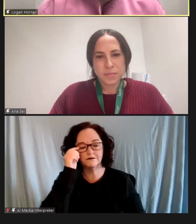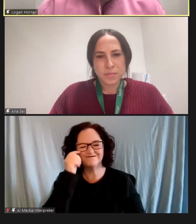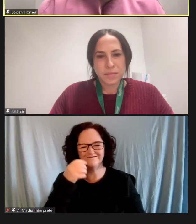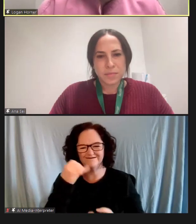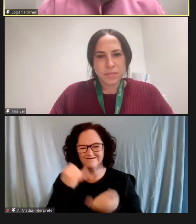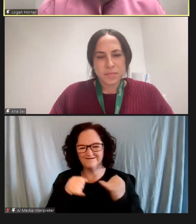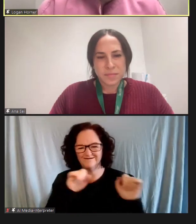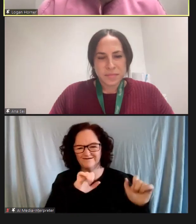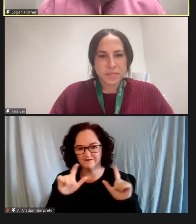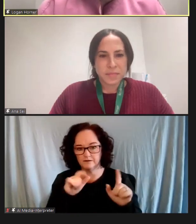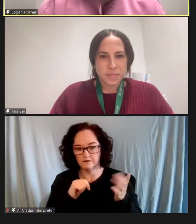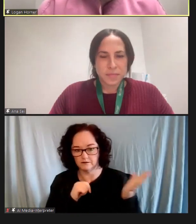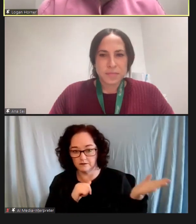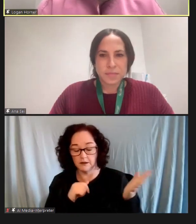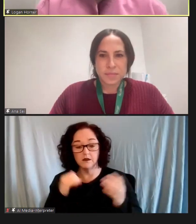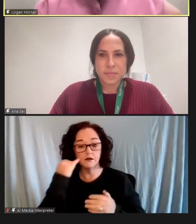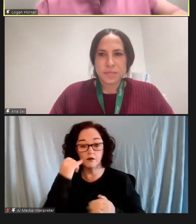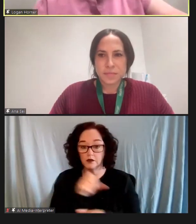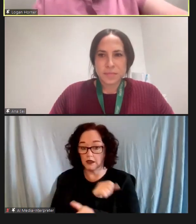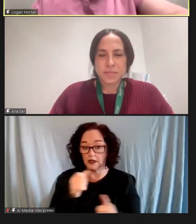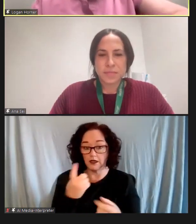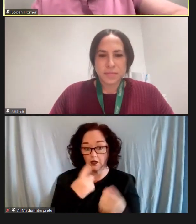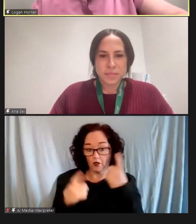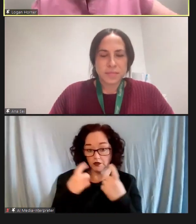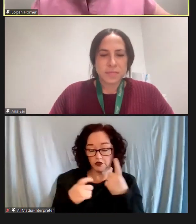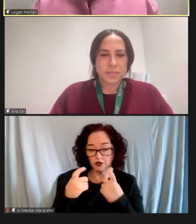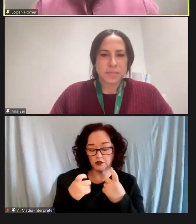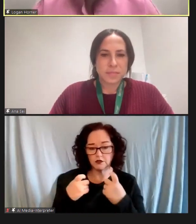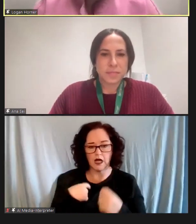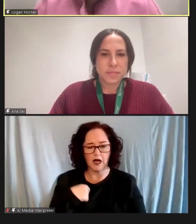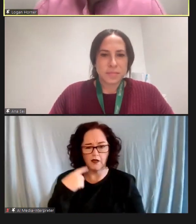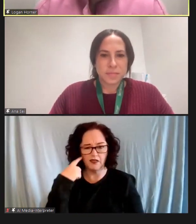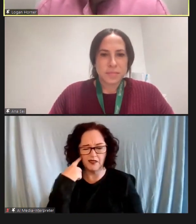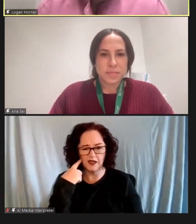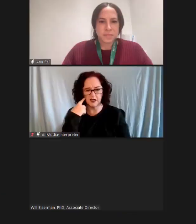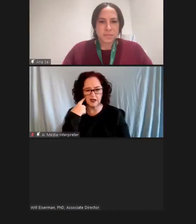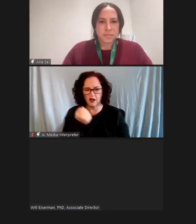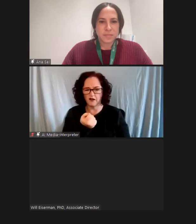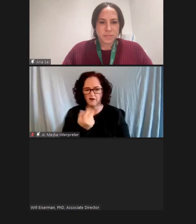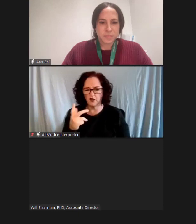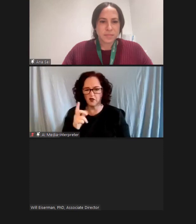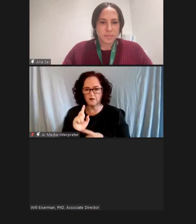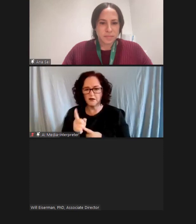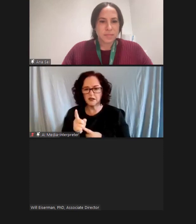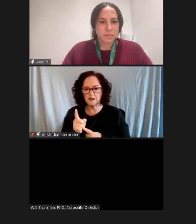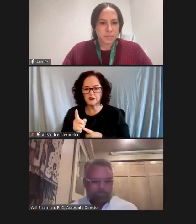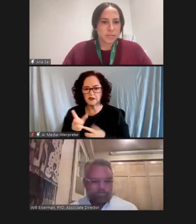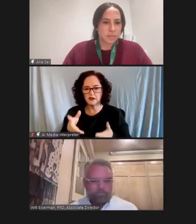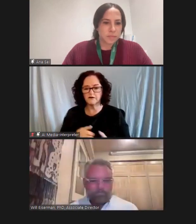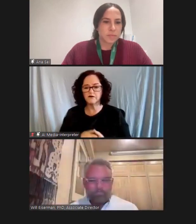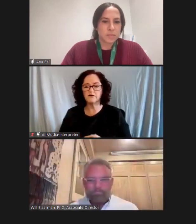you guys have any questions I think we